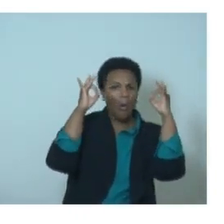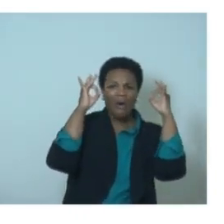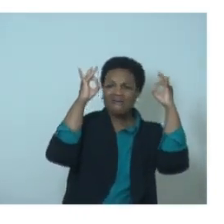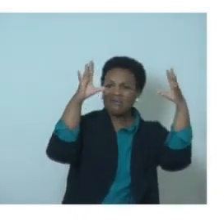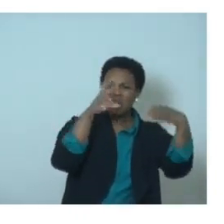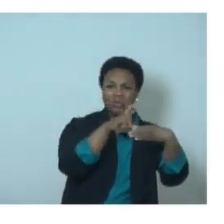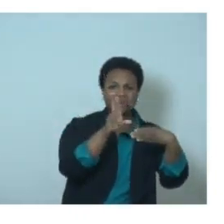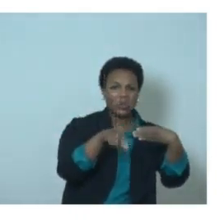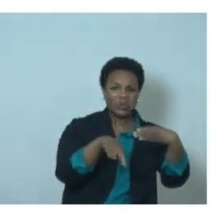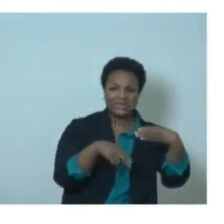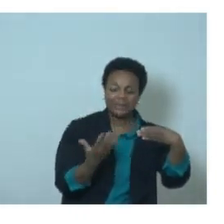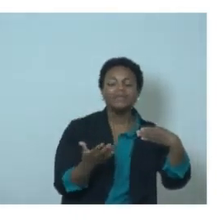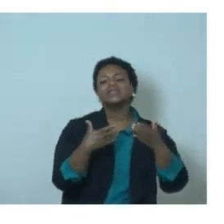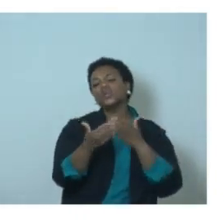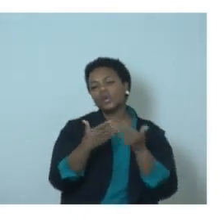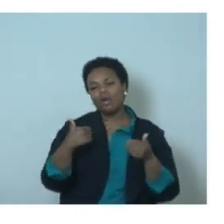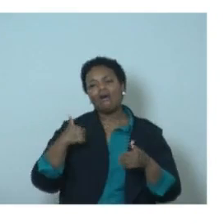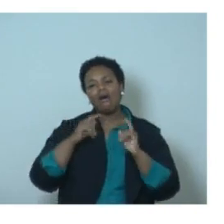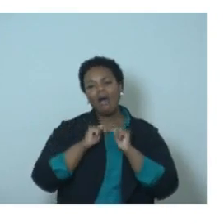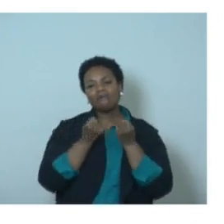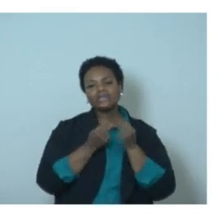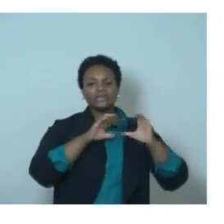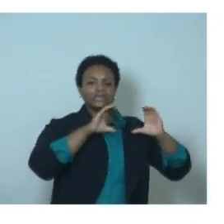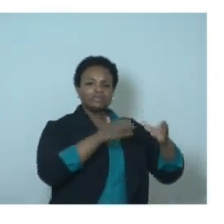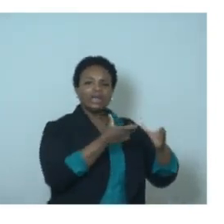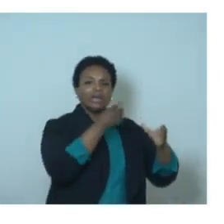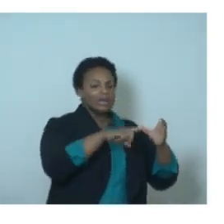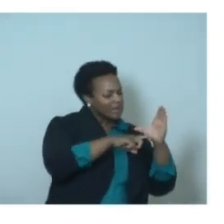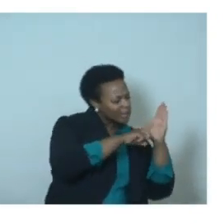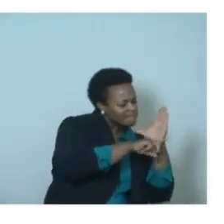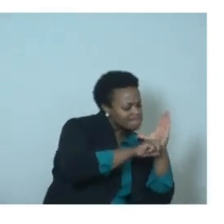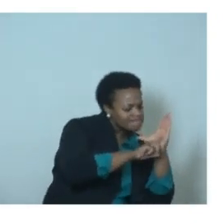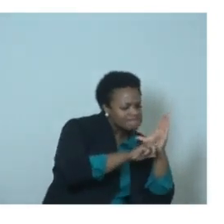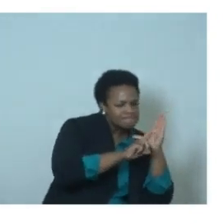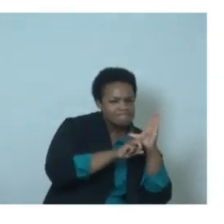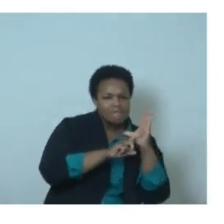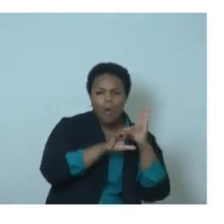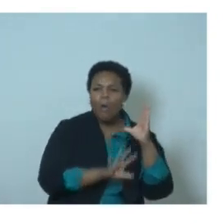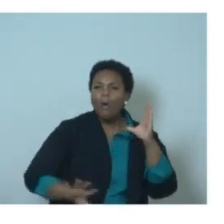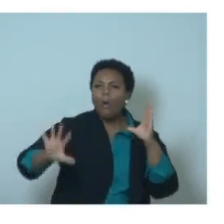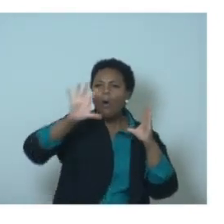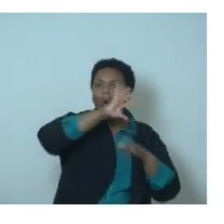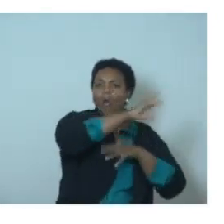AND SO WE CONTINUE TO WATCH THIS WE HAVE A TEAM THAT LOOKS AT ALL THE LITERATURE FROM ALL OVER THE WORLD.